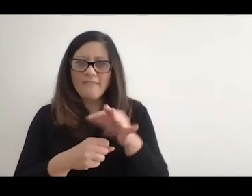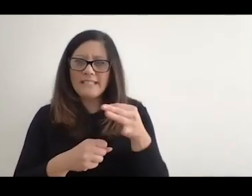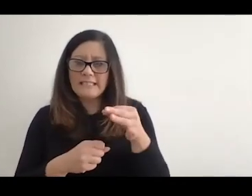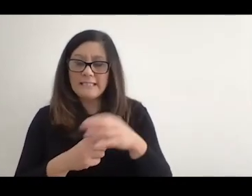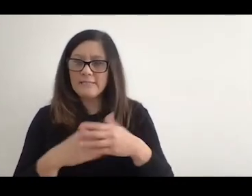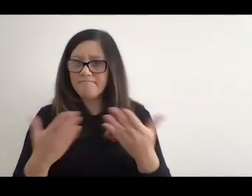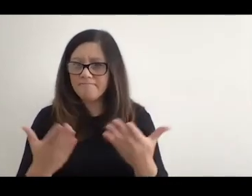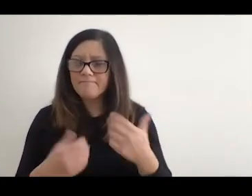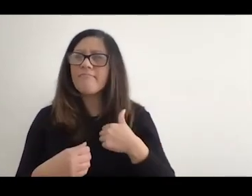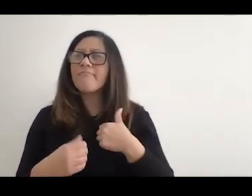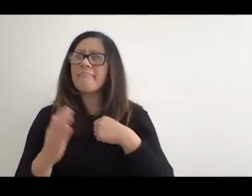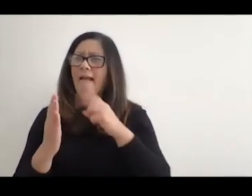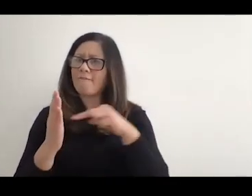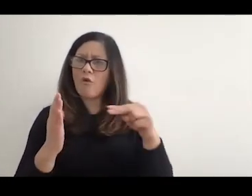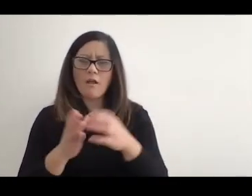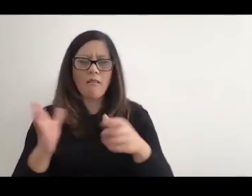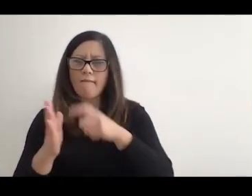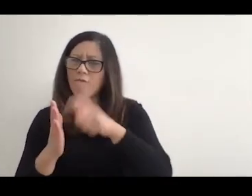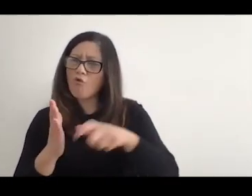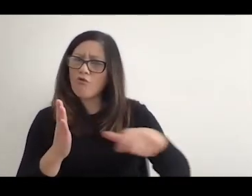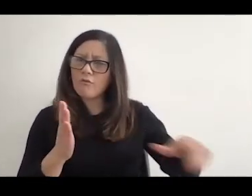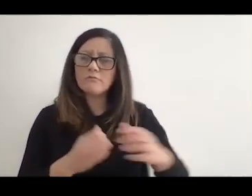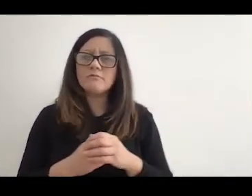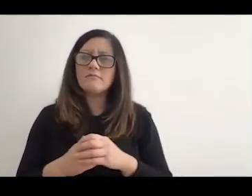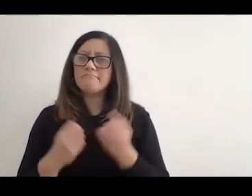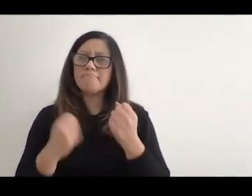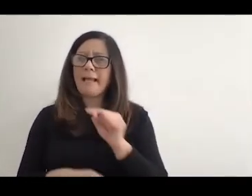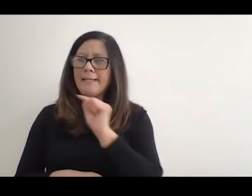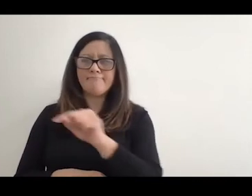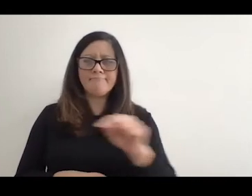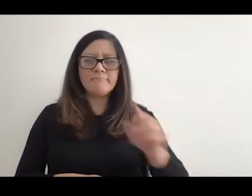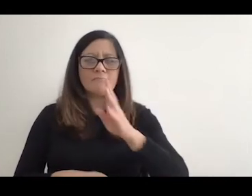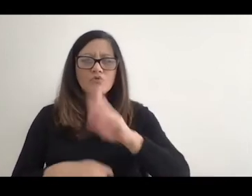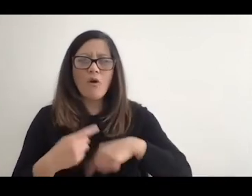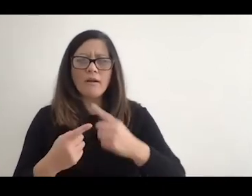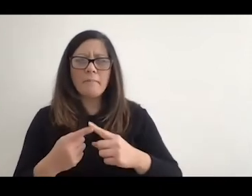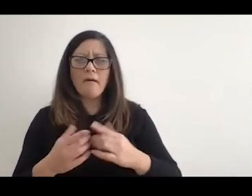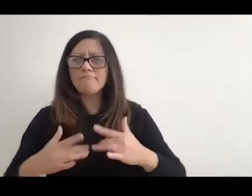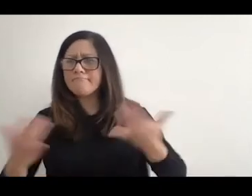And a lot of articles talk about, you know, basically like. What's happening to the fashion industry,